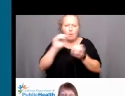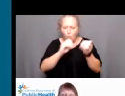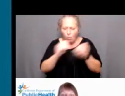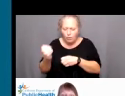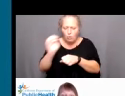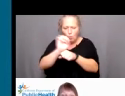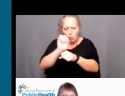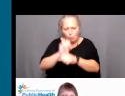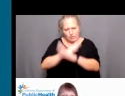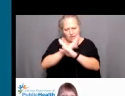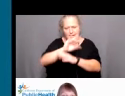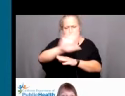and rights.